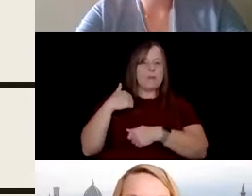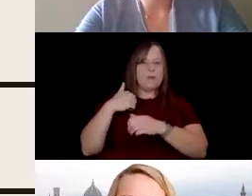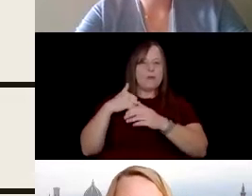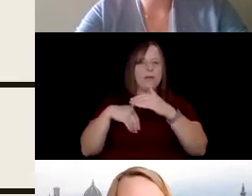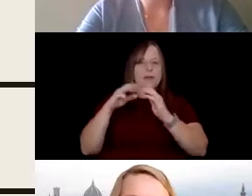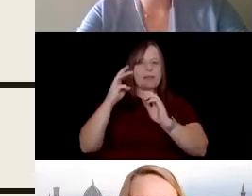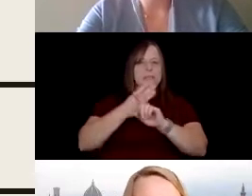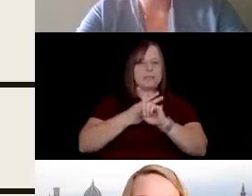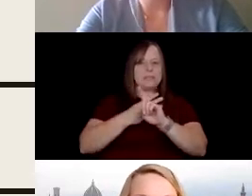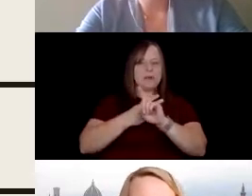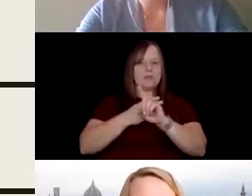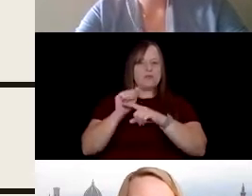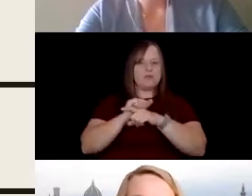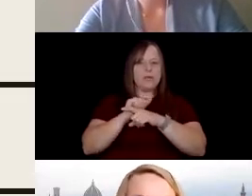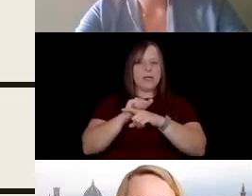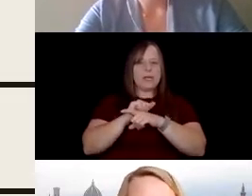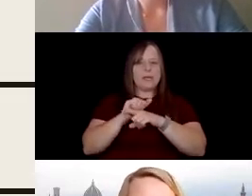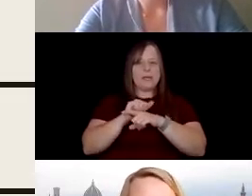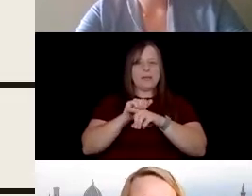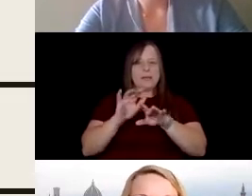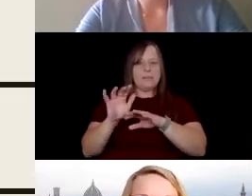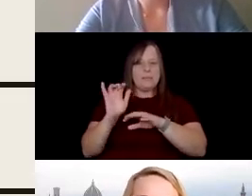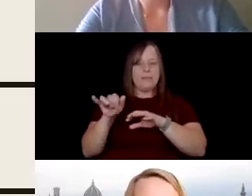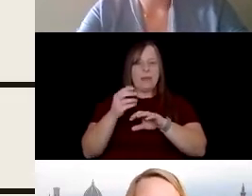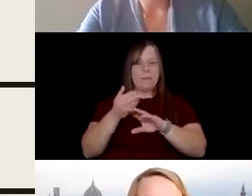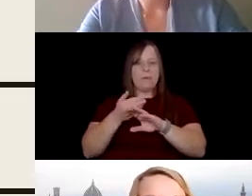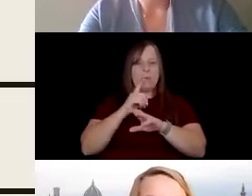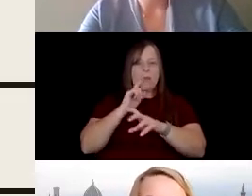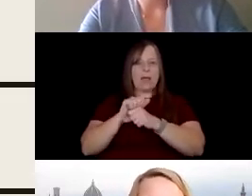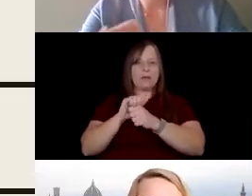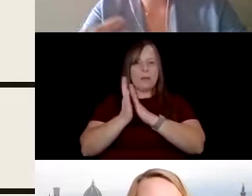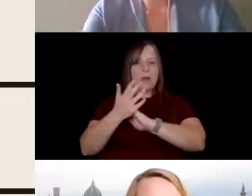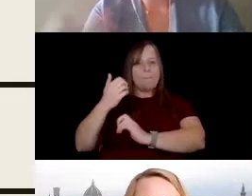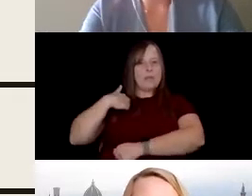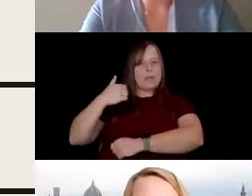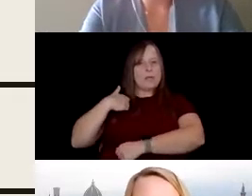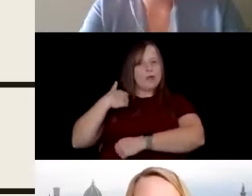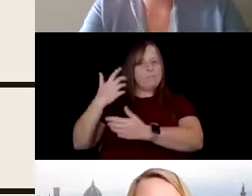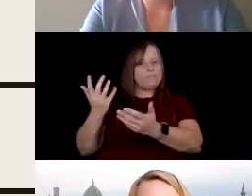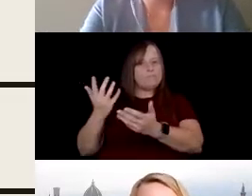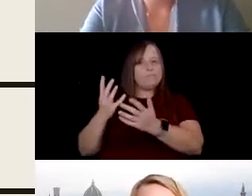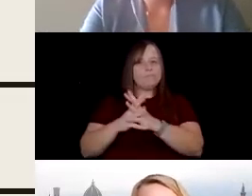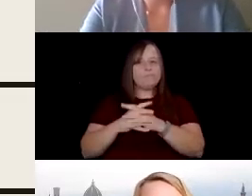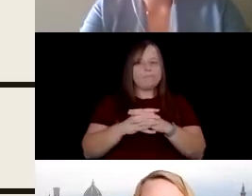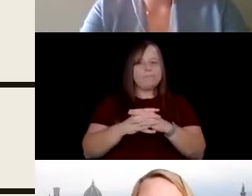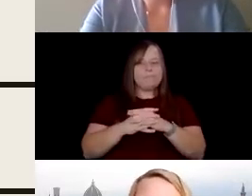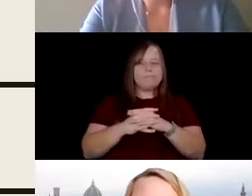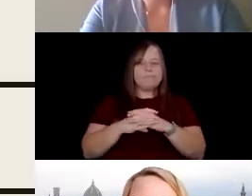so after their training is completed, but before they actually are considered to be active service members.